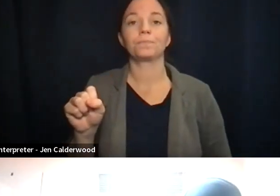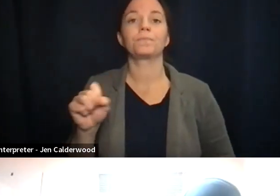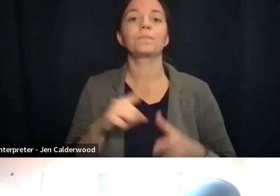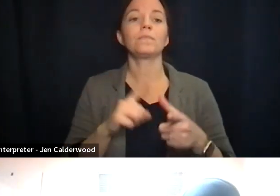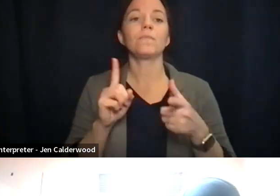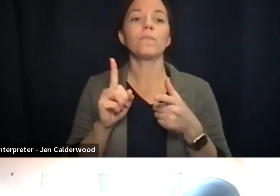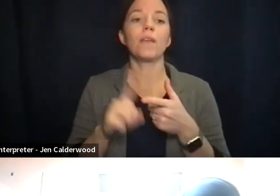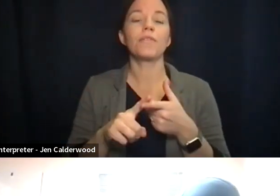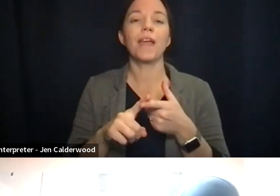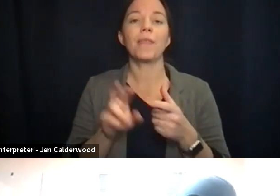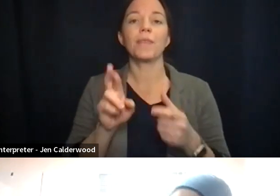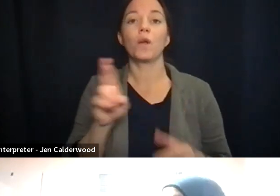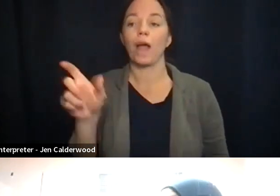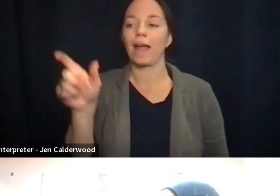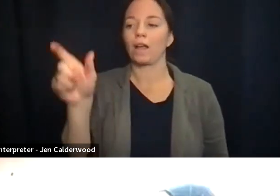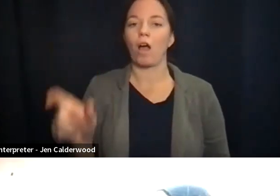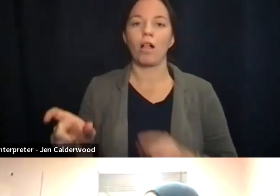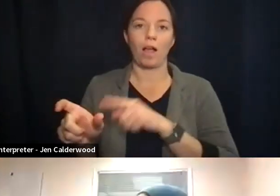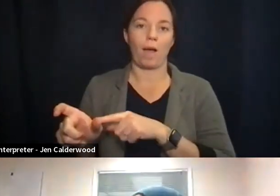Combination of all the different states transition plans for every single state and all different steps and information and back and forth communication from CMS for those states. Communication from Cms for those States, and then, on the other far right column, are those heightened scrutiny reports.